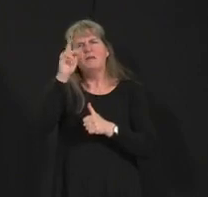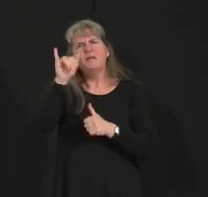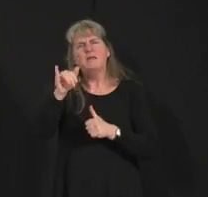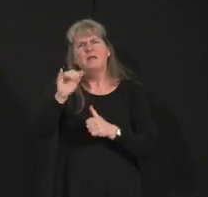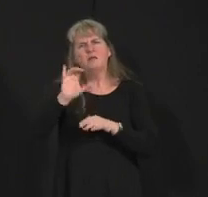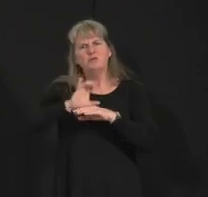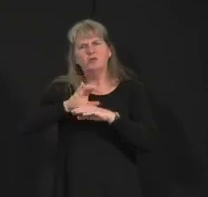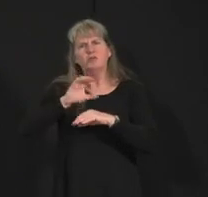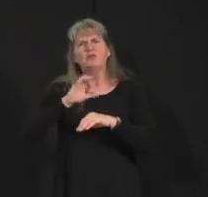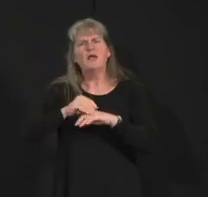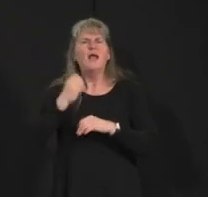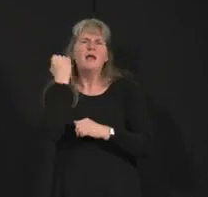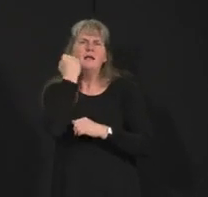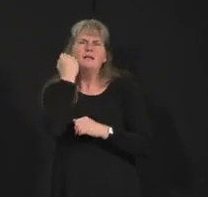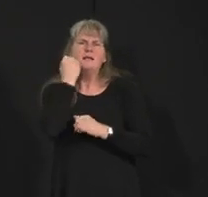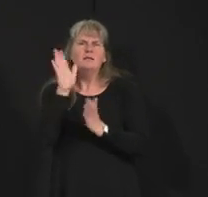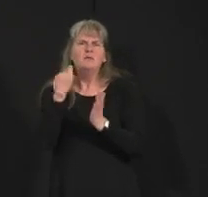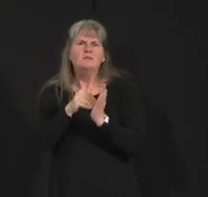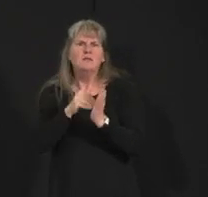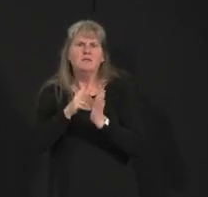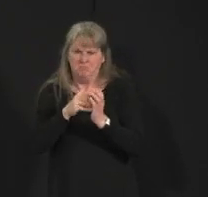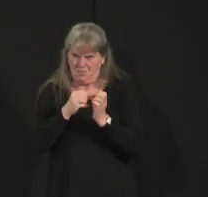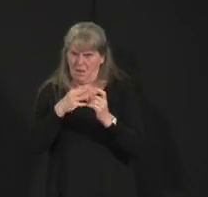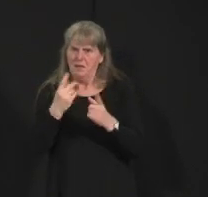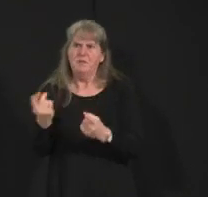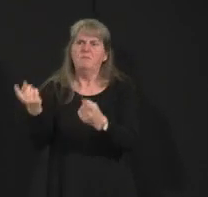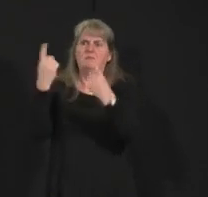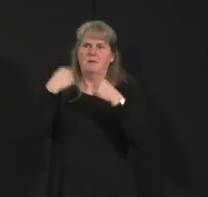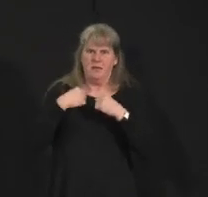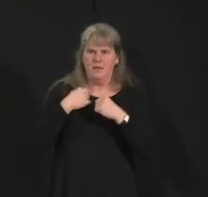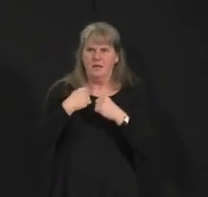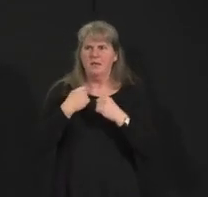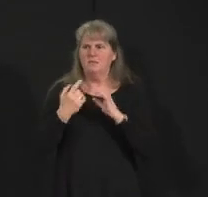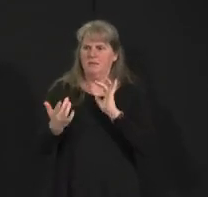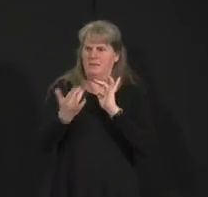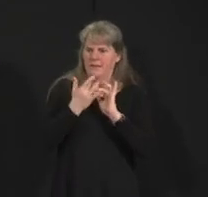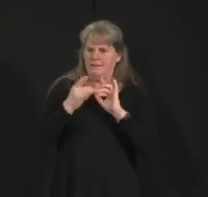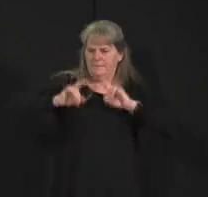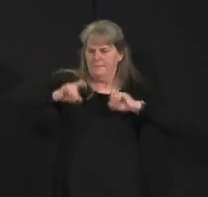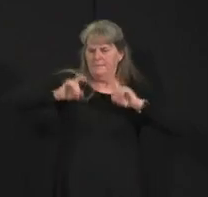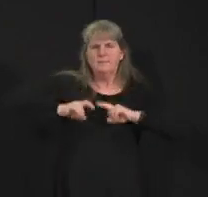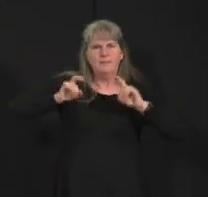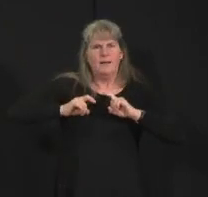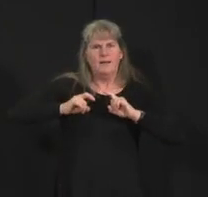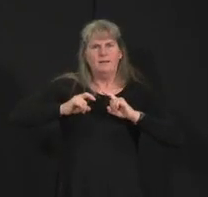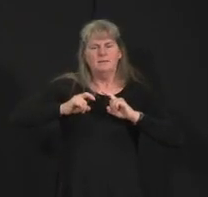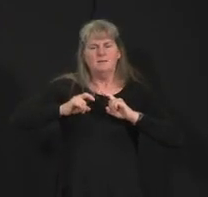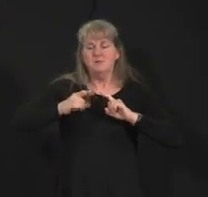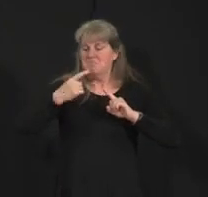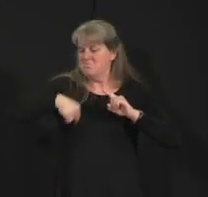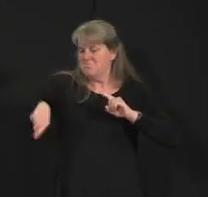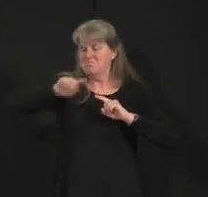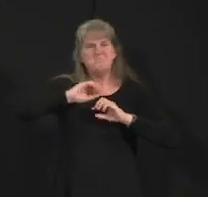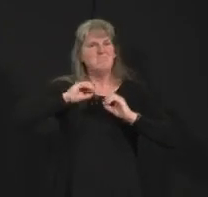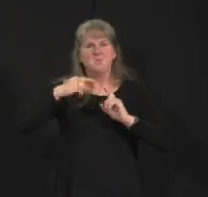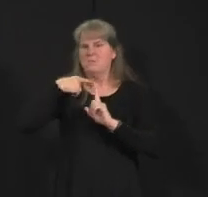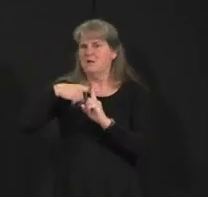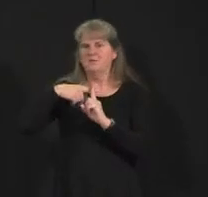the Bethel dental clinic. the Bethel church and dental clinic. Many people showed up to be tested and none of them were